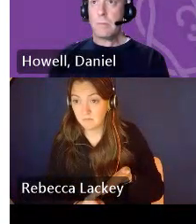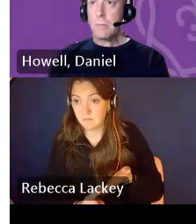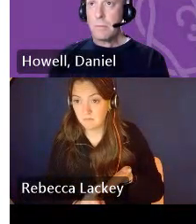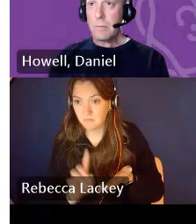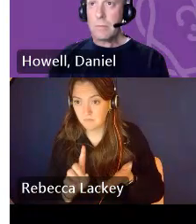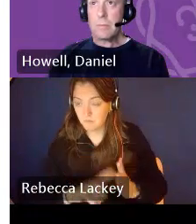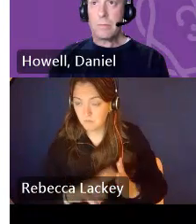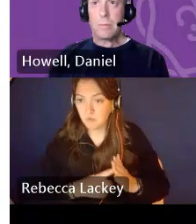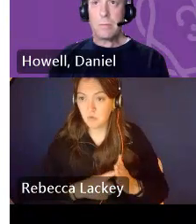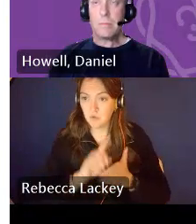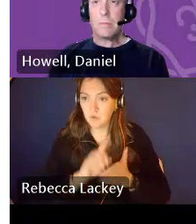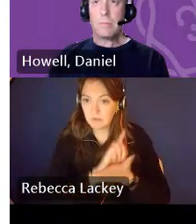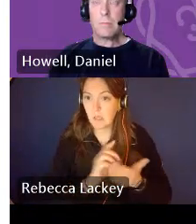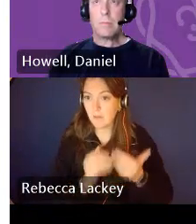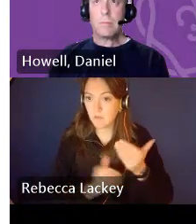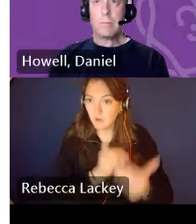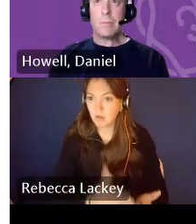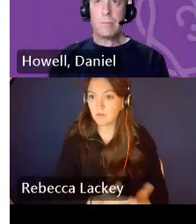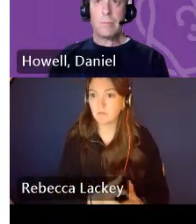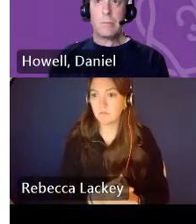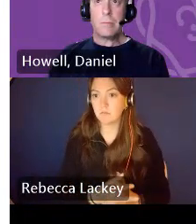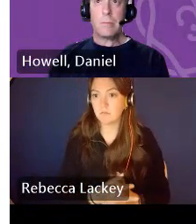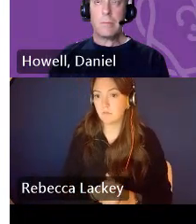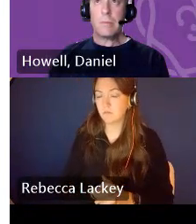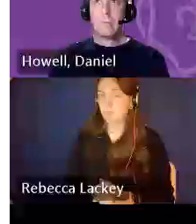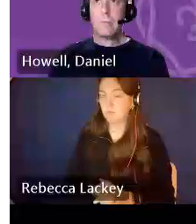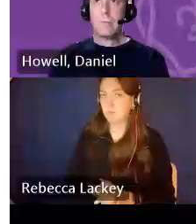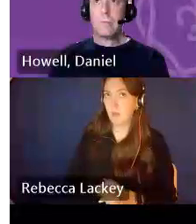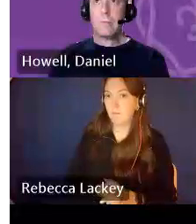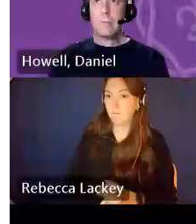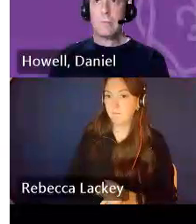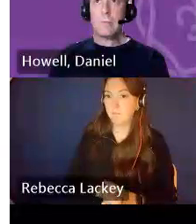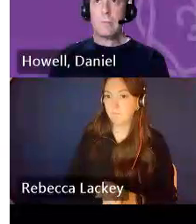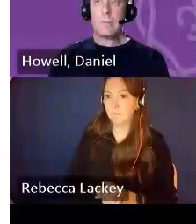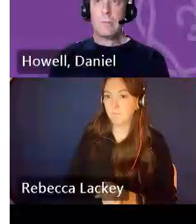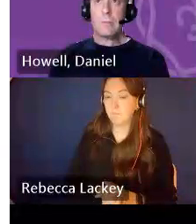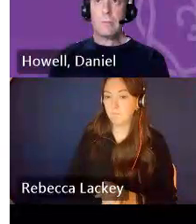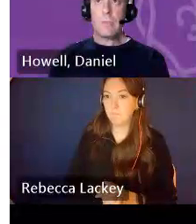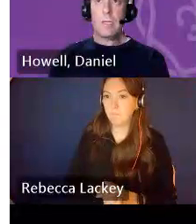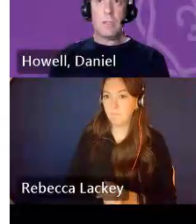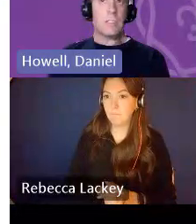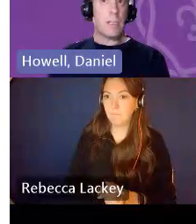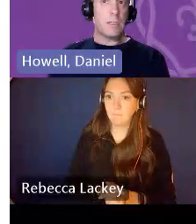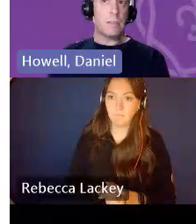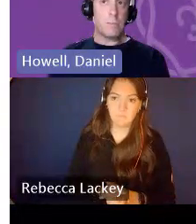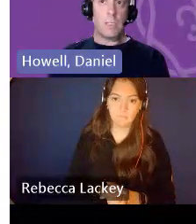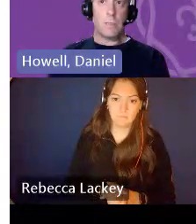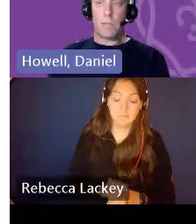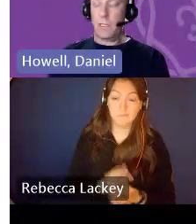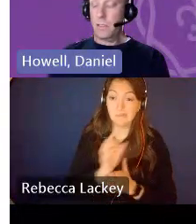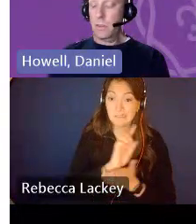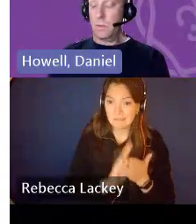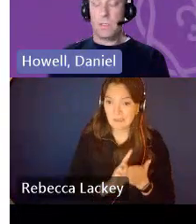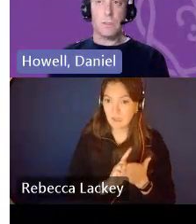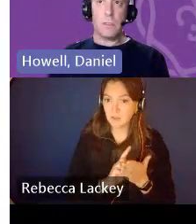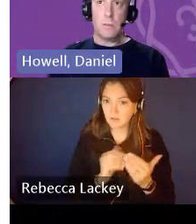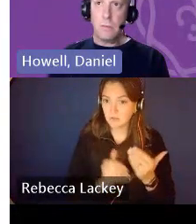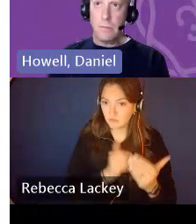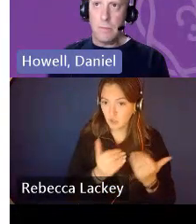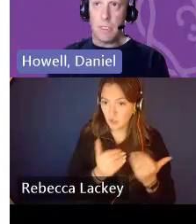start the design process, um the design isn't is in process with our consultant.